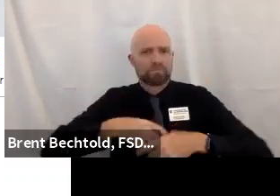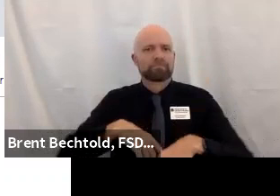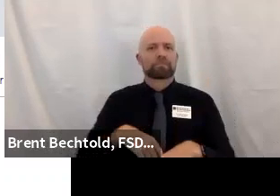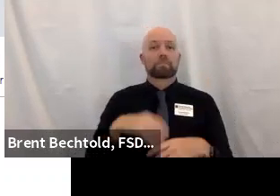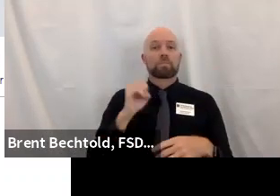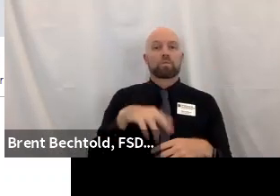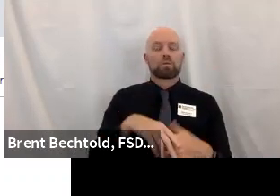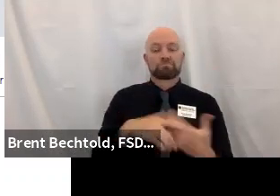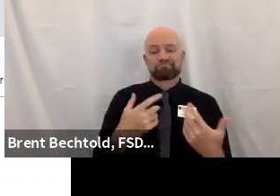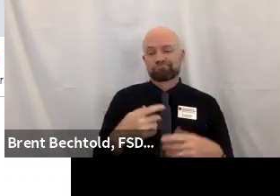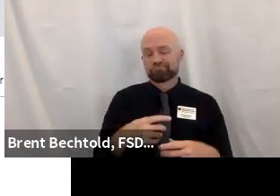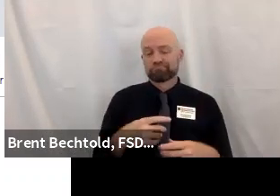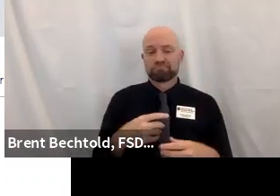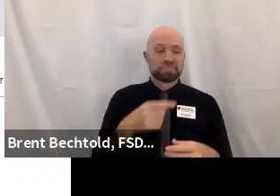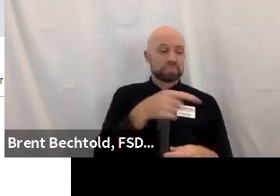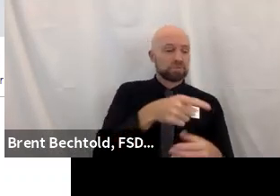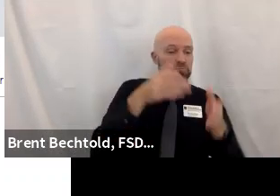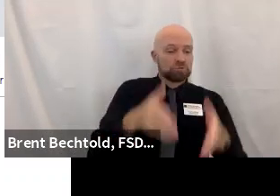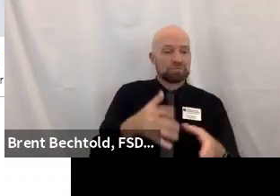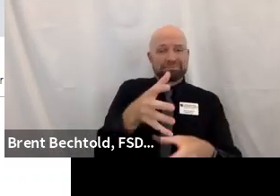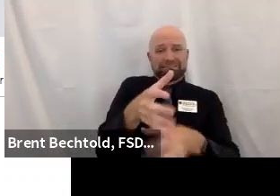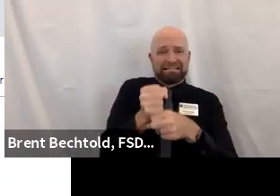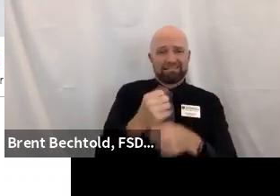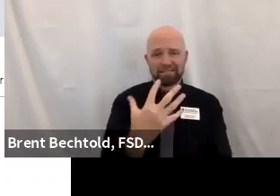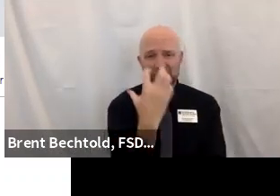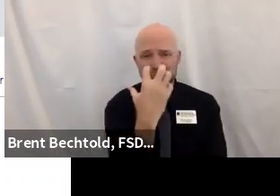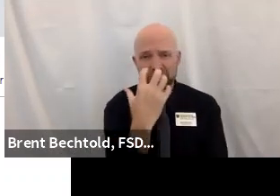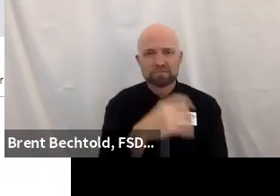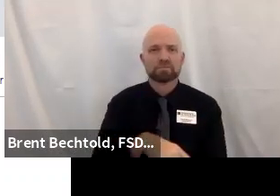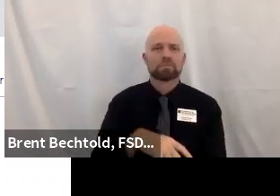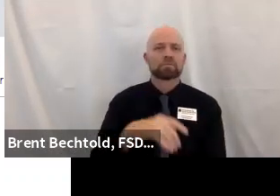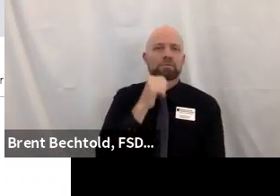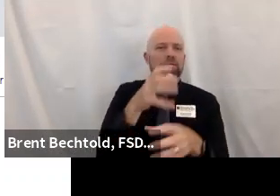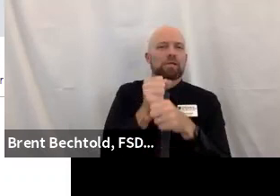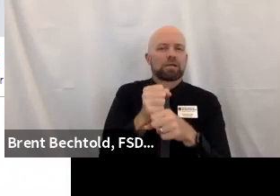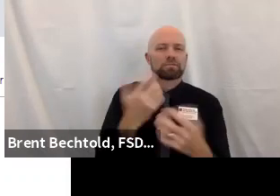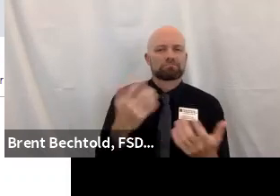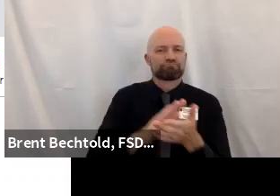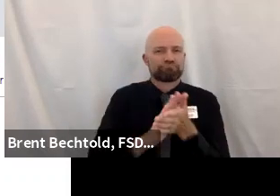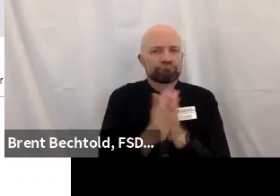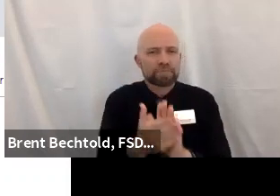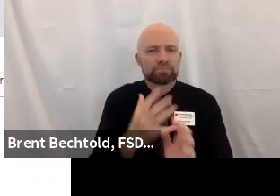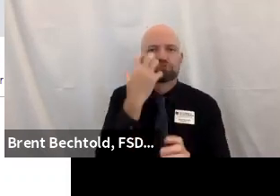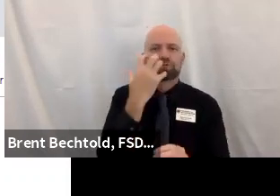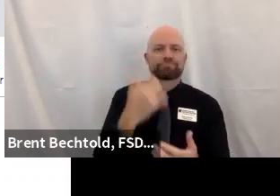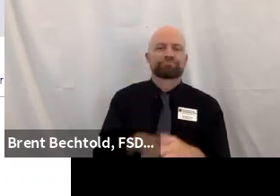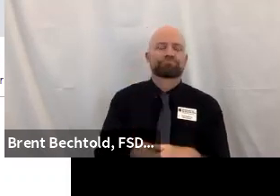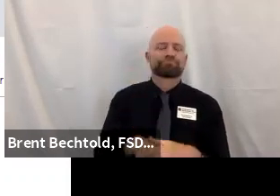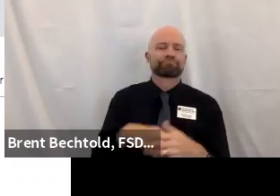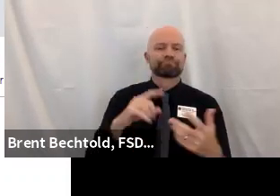the way he had signed it, as two separate English signs. Or to "get angry." It doesn't mean you're actually receiving something.